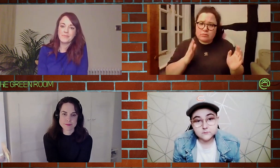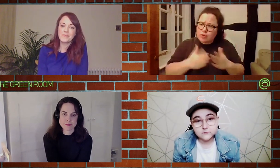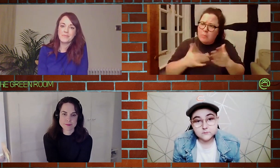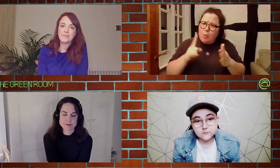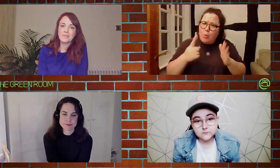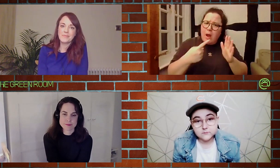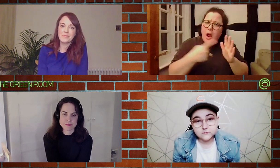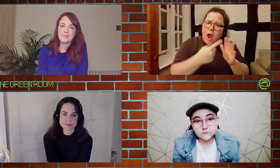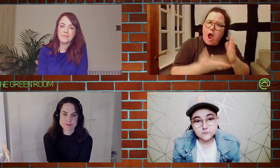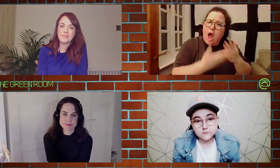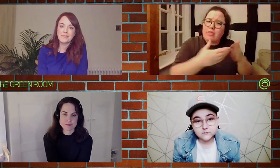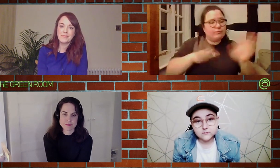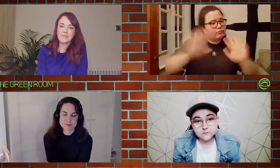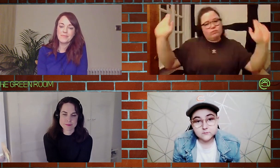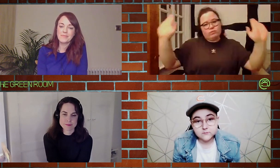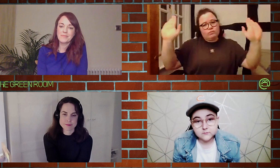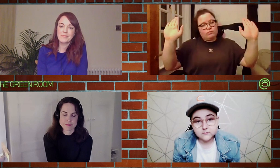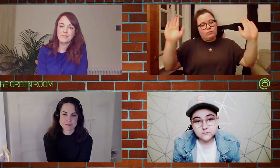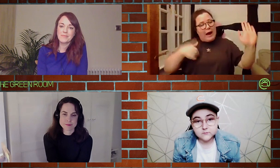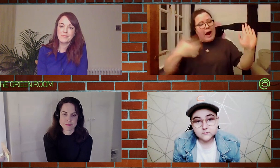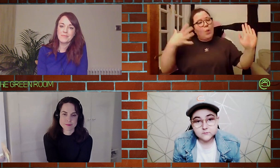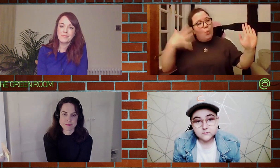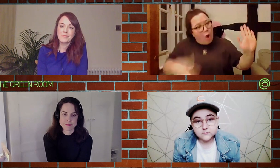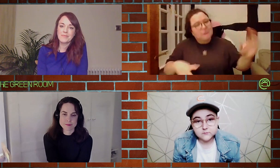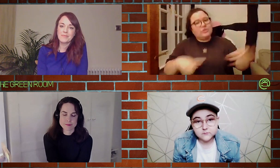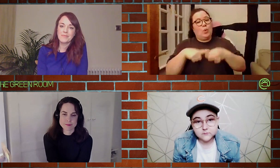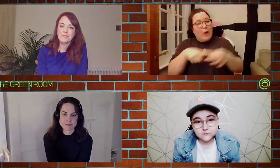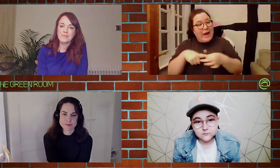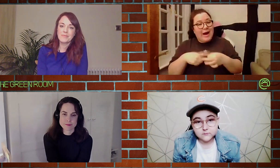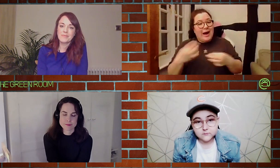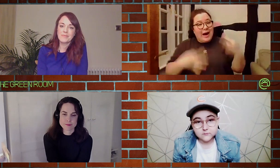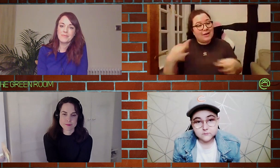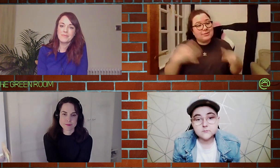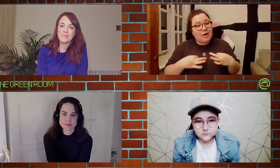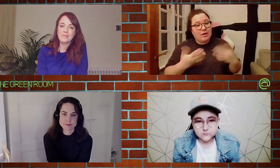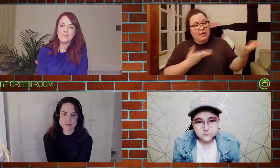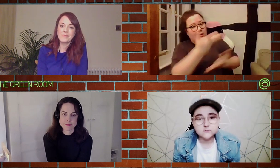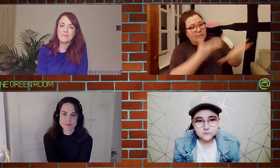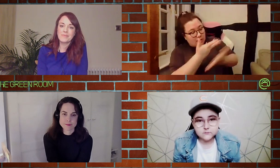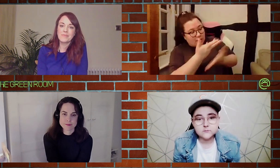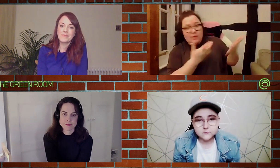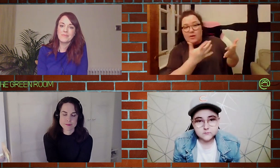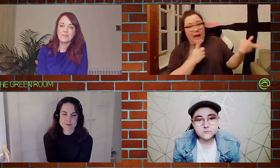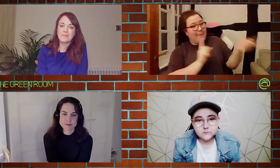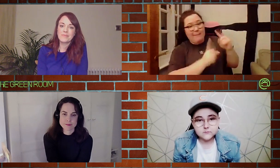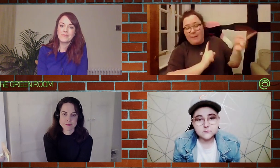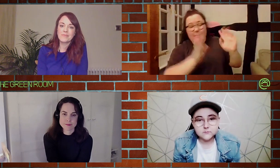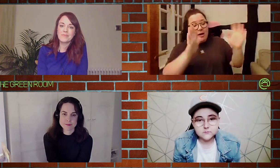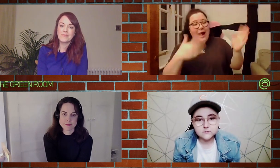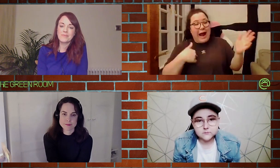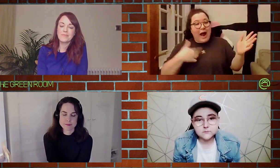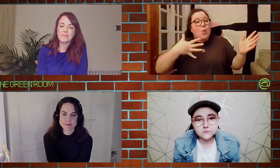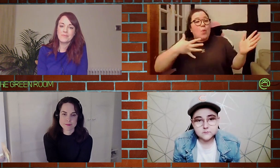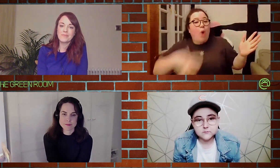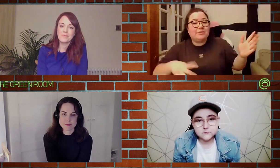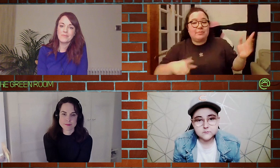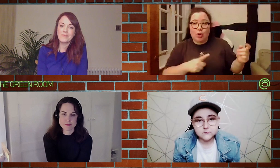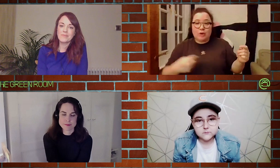I said what about writing about a queer deaf person? They were like, oh okay. What about...? I was like no I want a queer